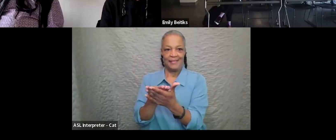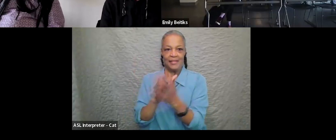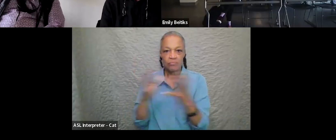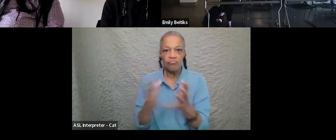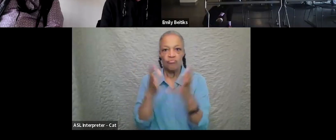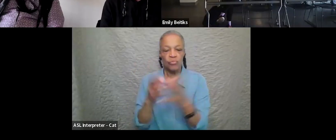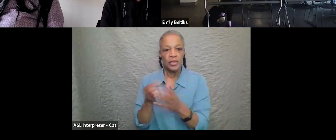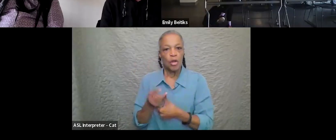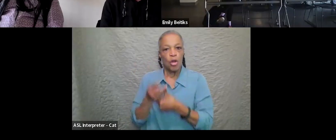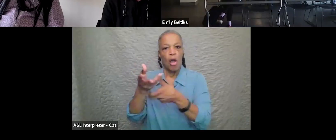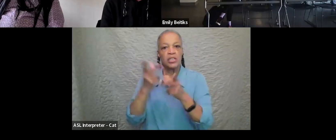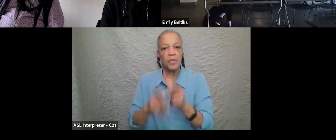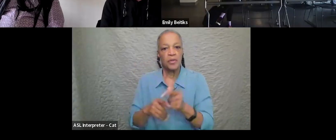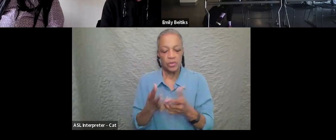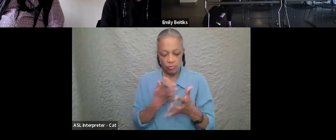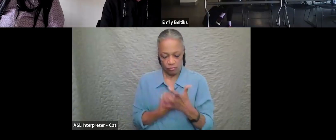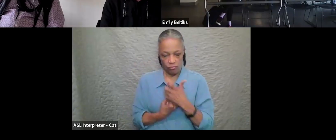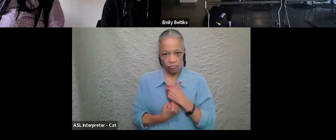to silence themselves in a situation